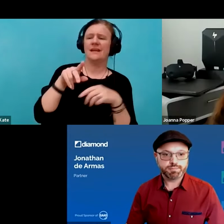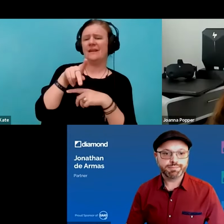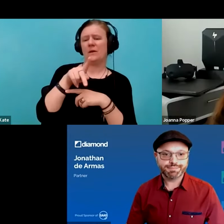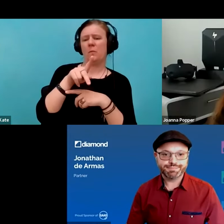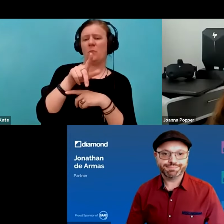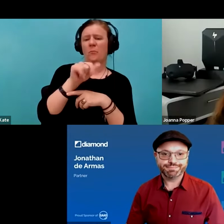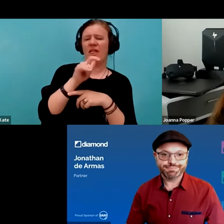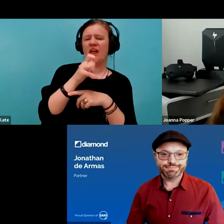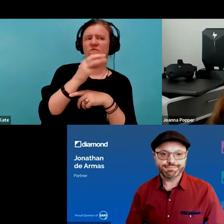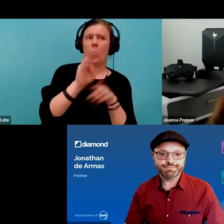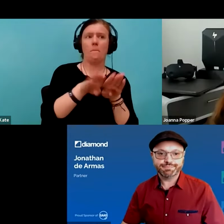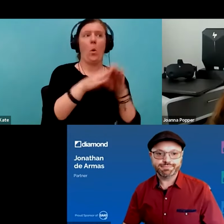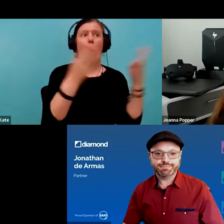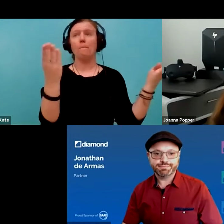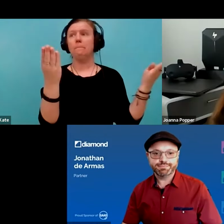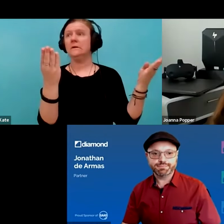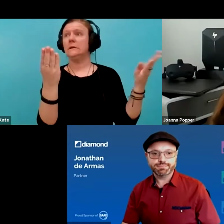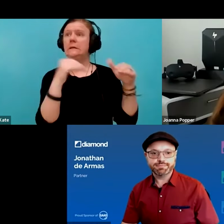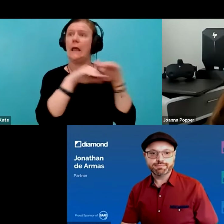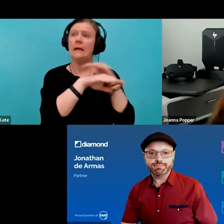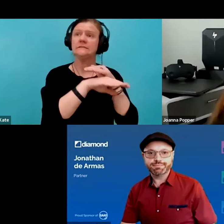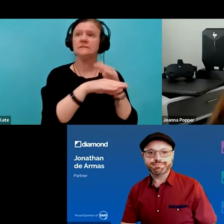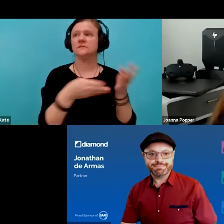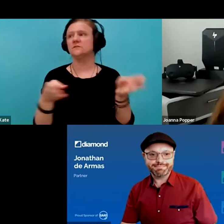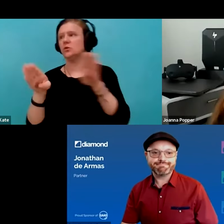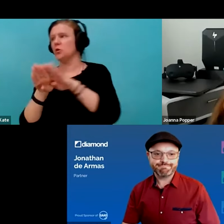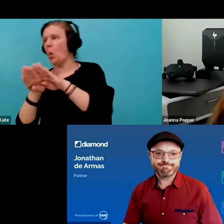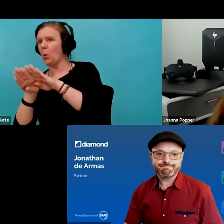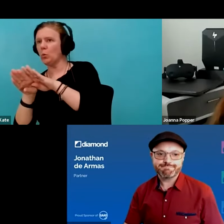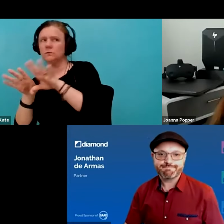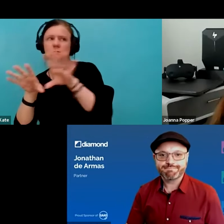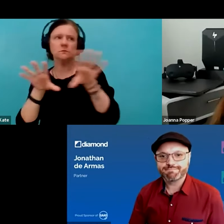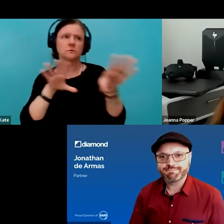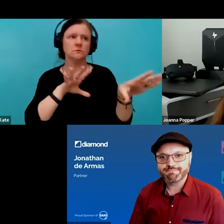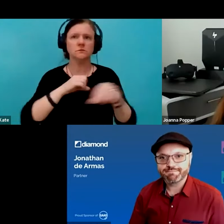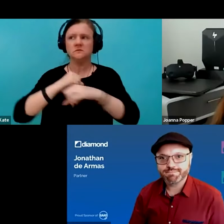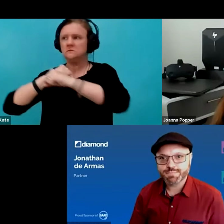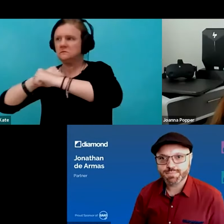you know, the open Ecosystem versus closed ecosystem. So far you know, so far we've opted into the